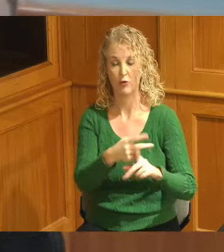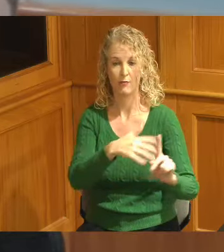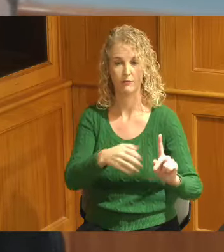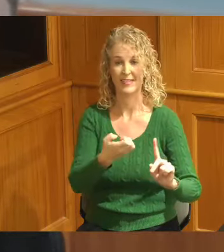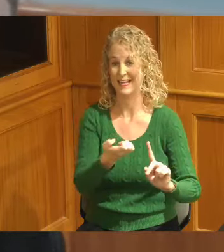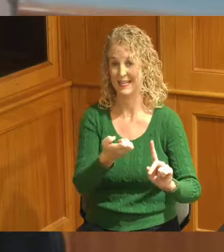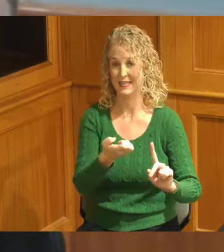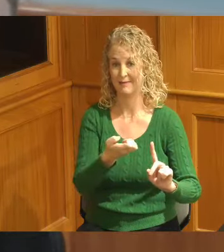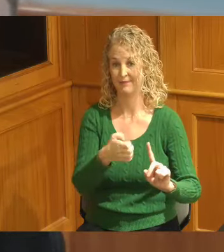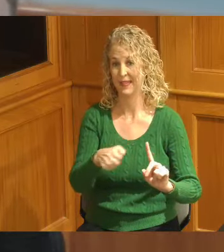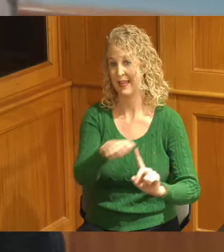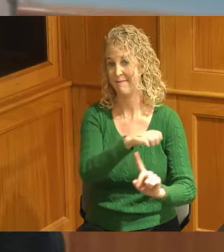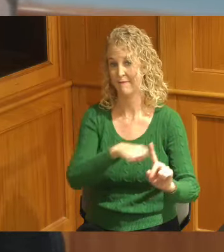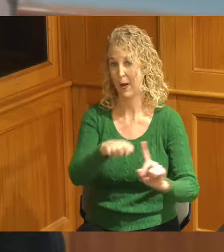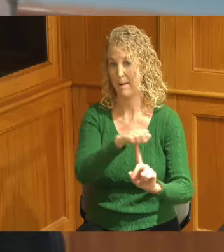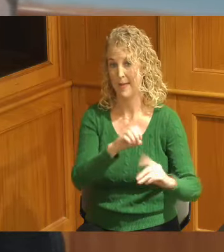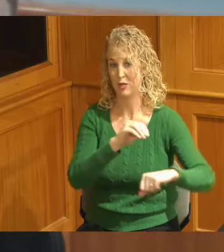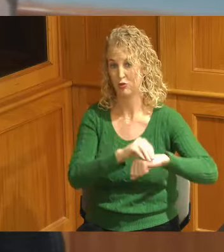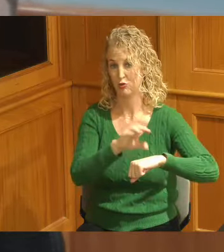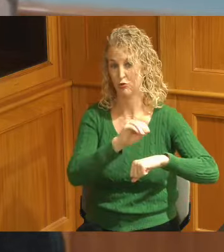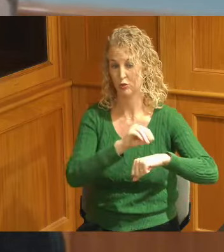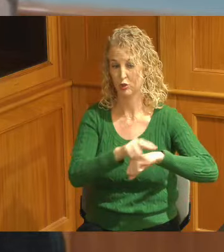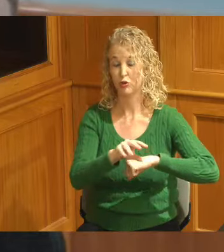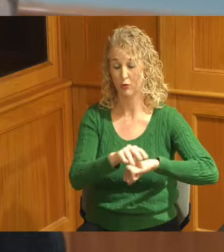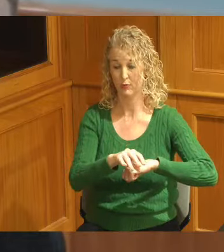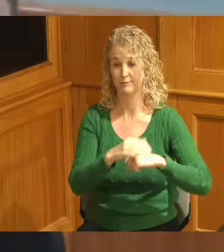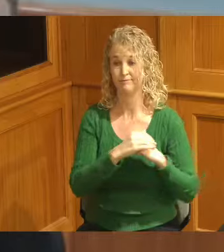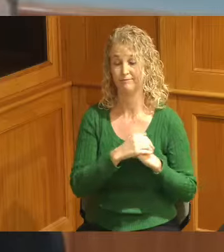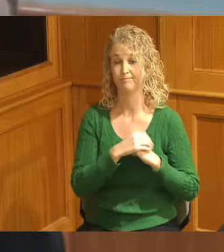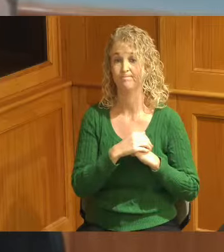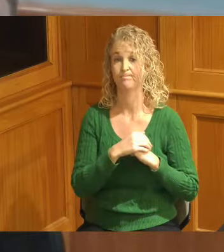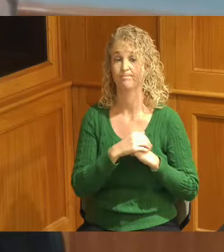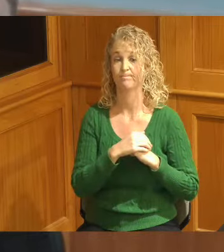their work for phase one and phase two site assessments. we also had prior to the port's